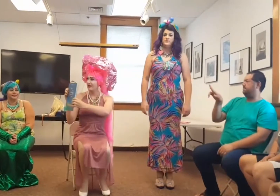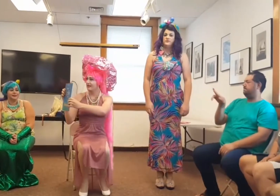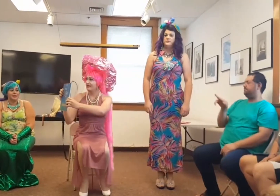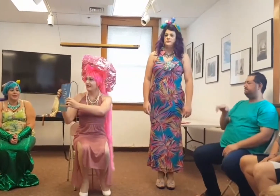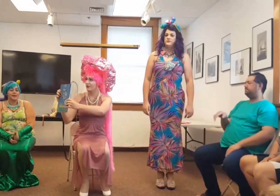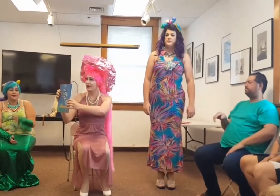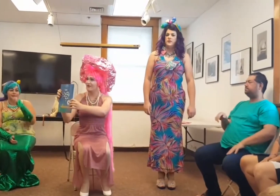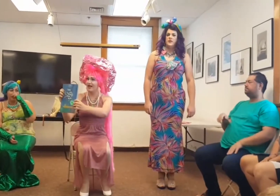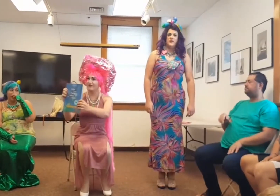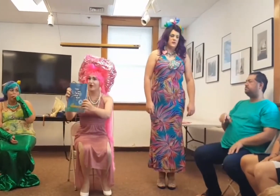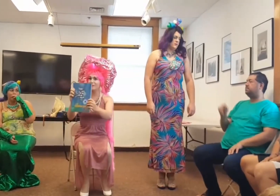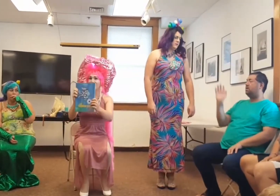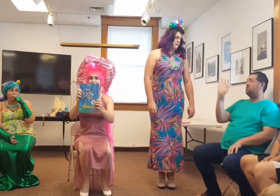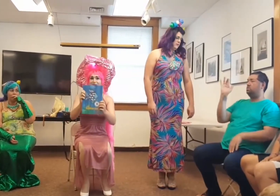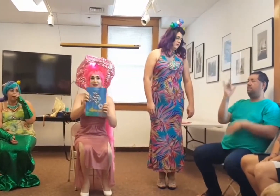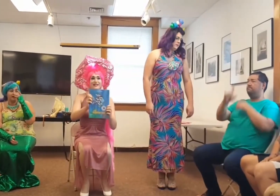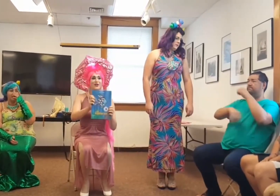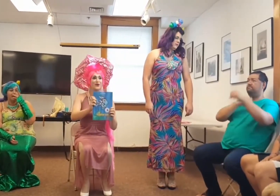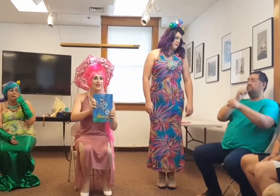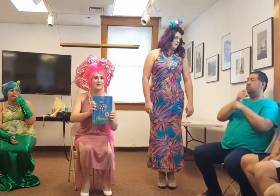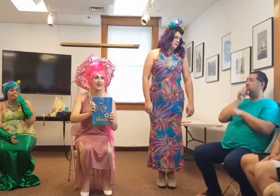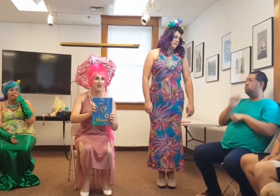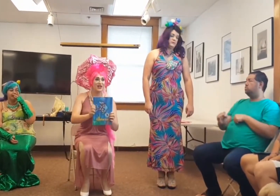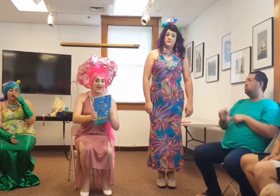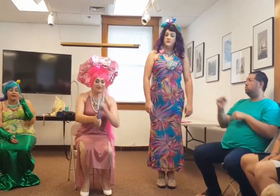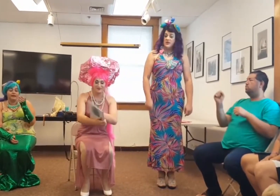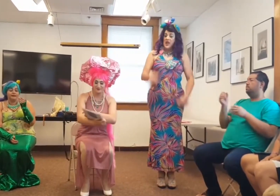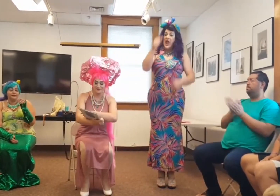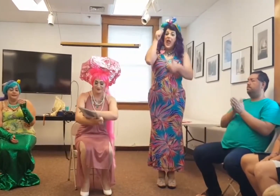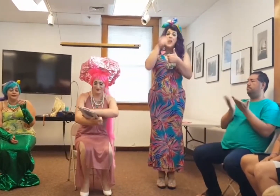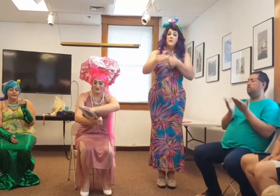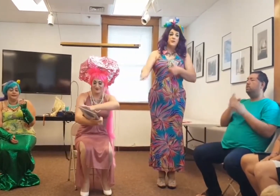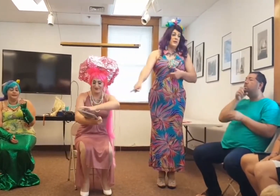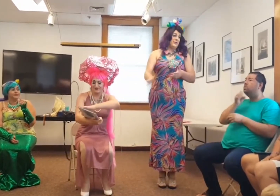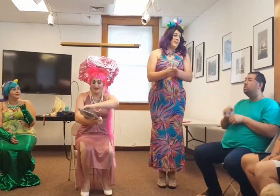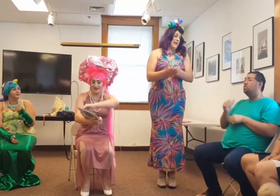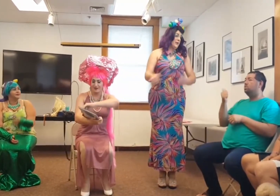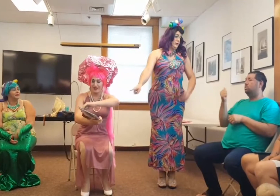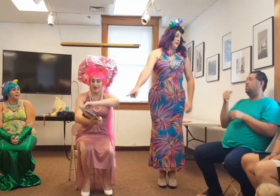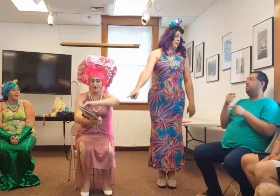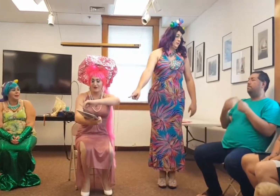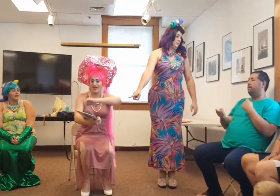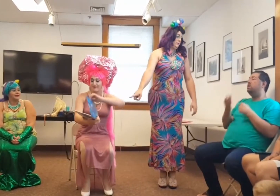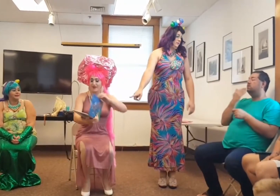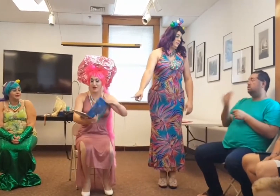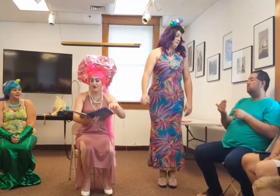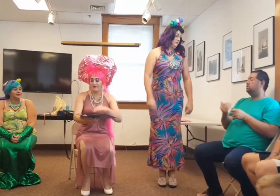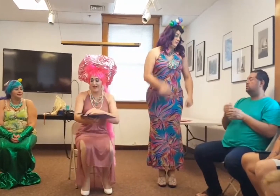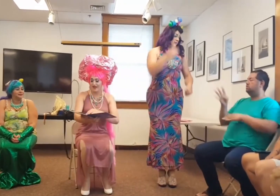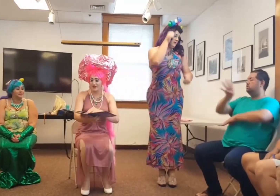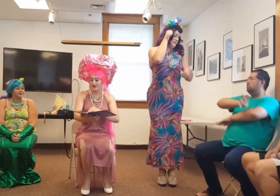This is a 25 year old book. It's an oldie, but a goodie. Here we go. The Rainbow Fish.